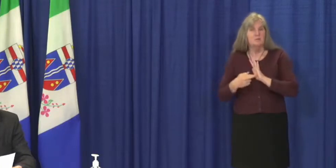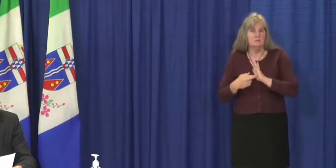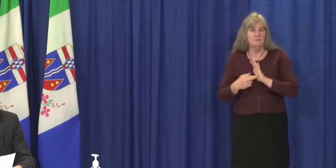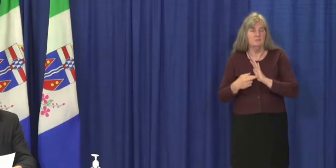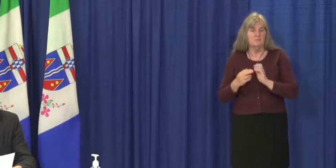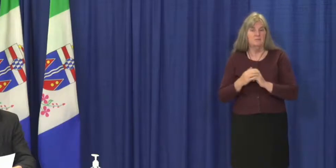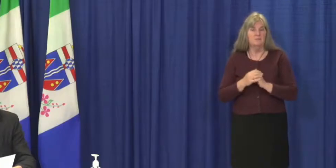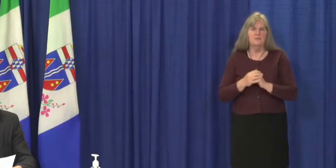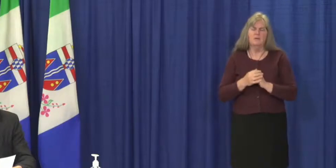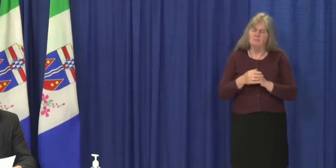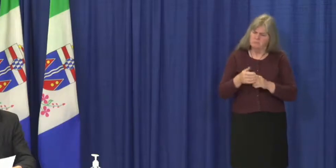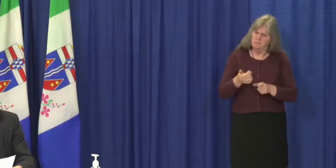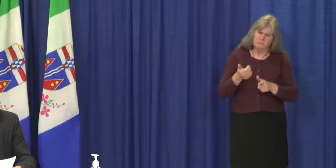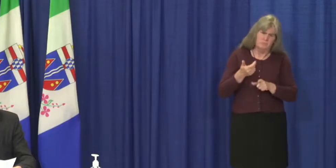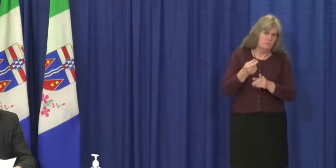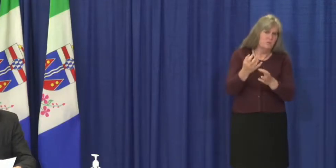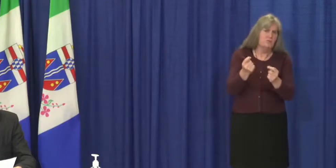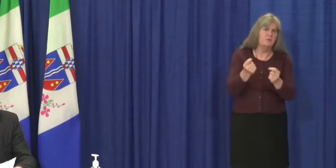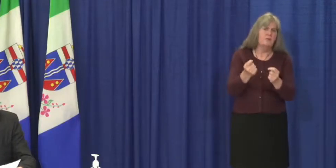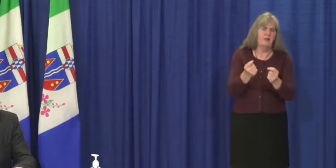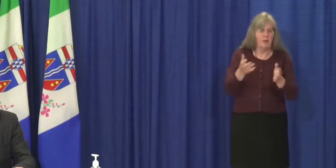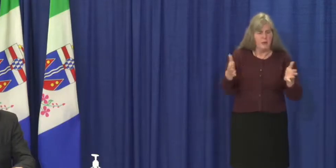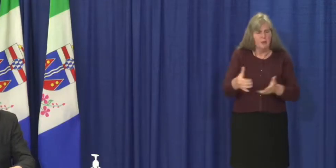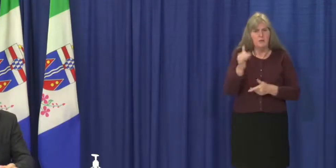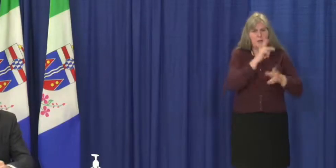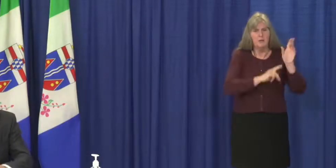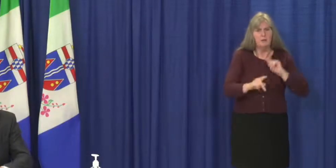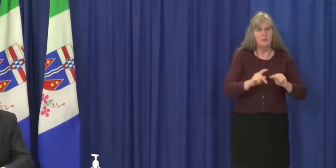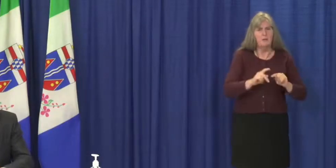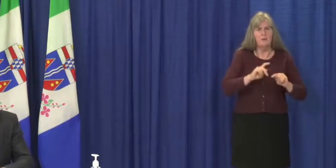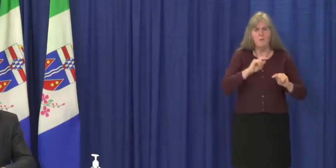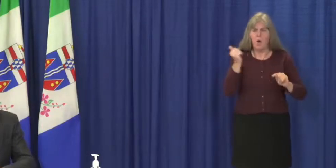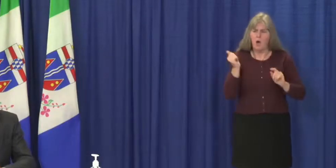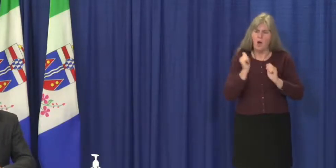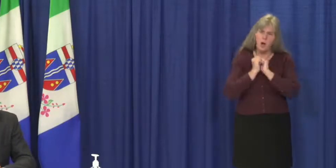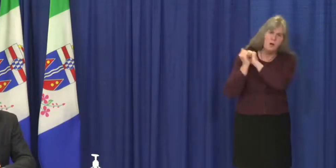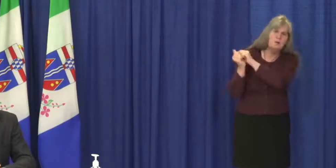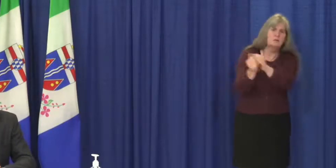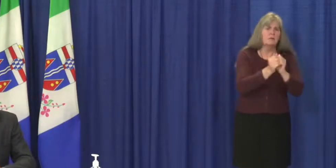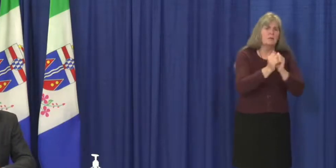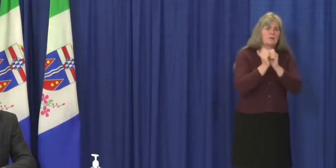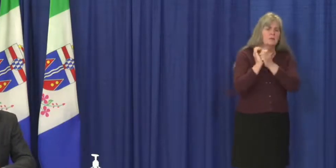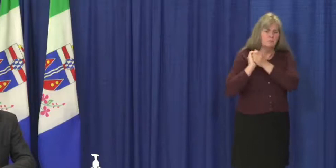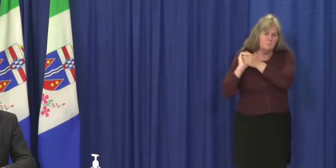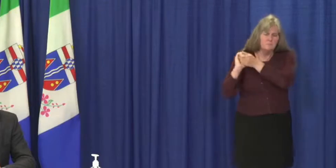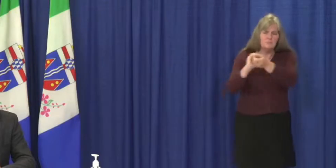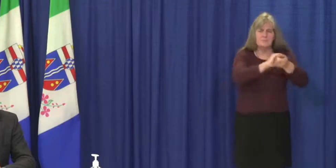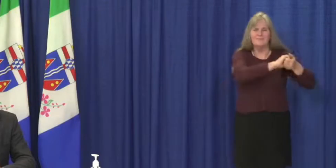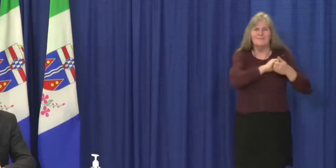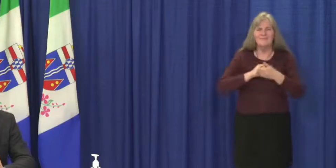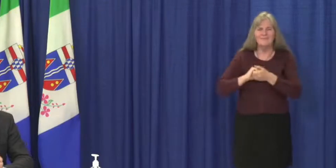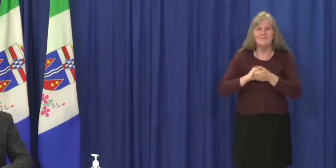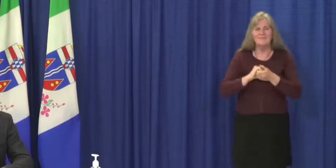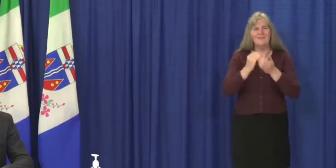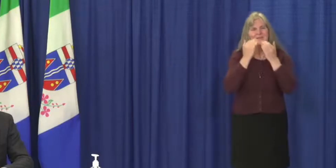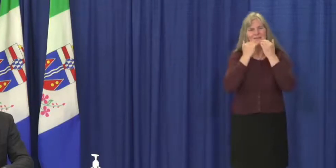others to do the same. We are all in this together and will get through this together so thank you very much.